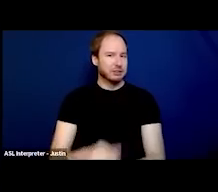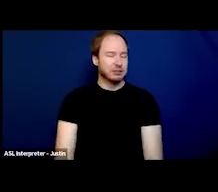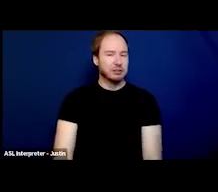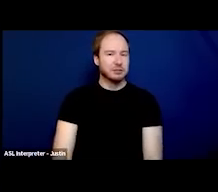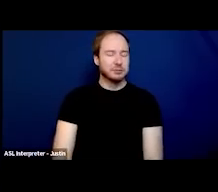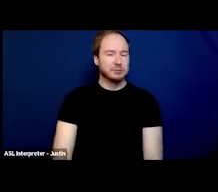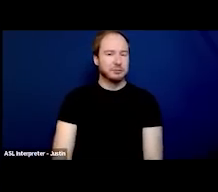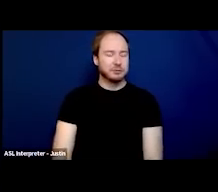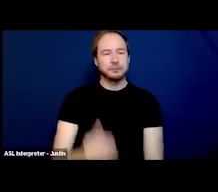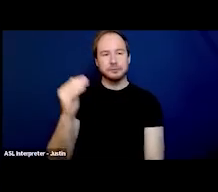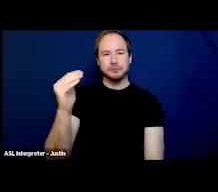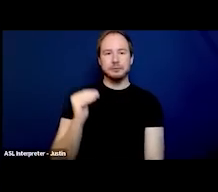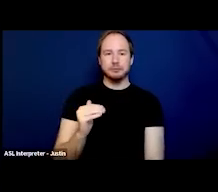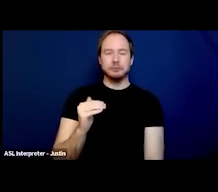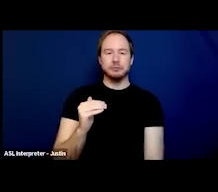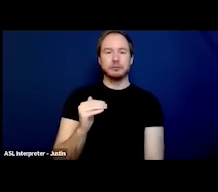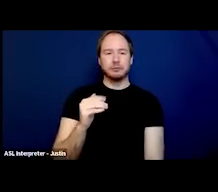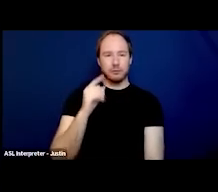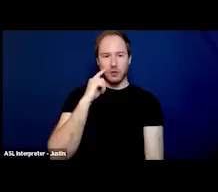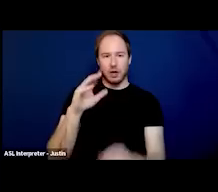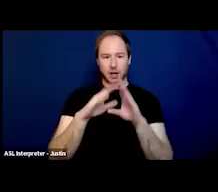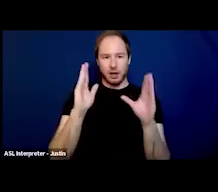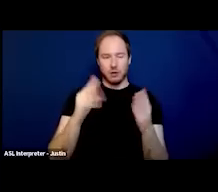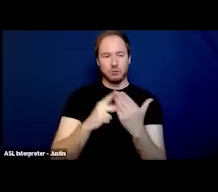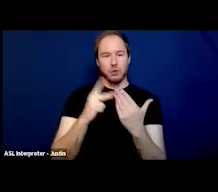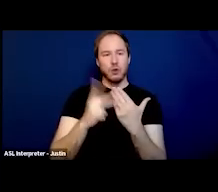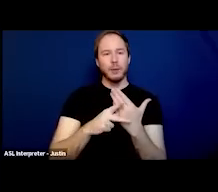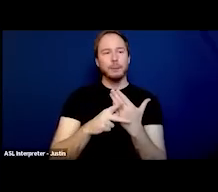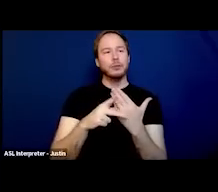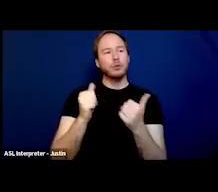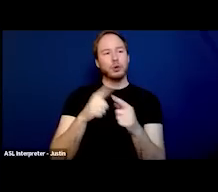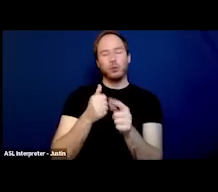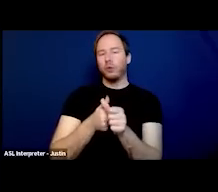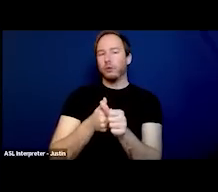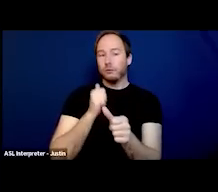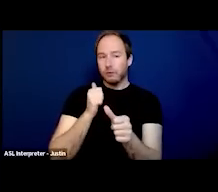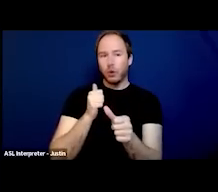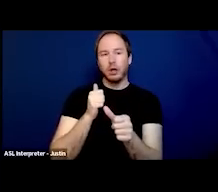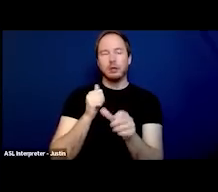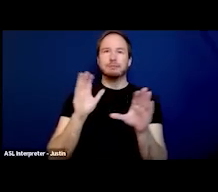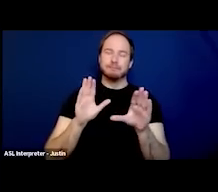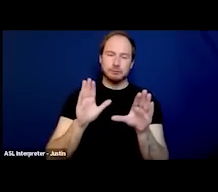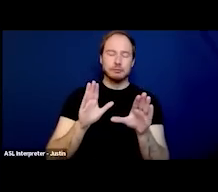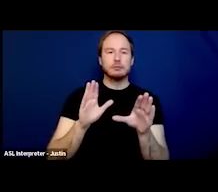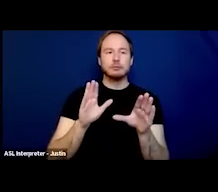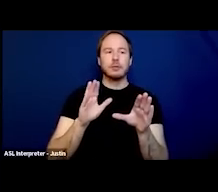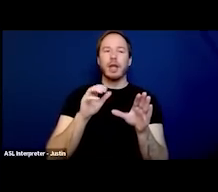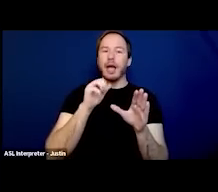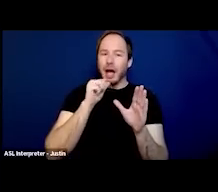Another consideration for your housing programs is to avoid inadvertently, and then I really want to underscore that, inadvertently,